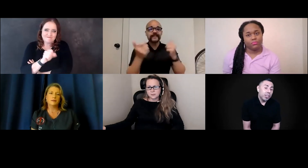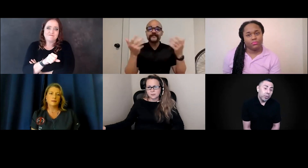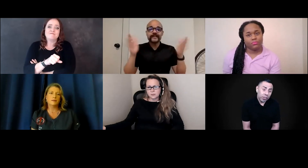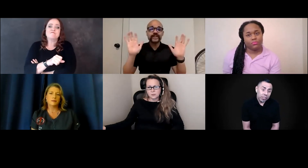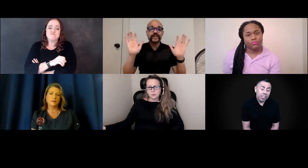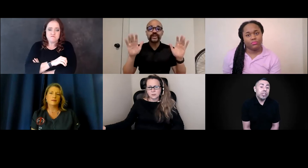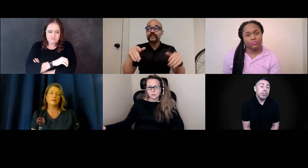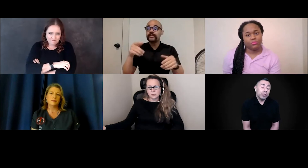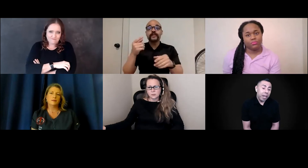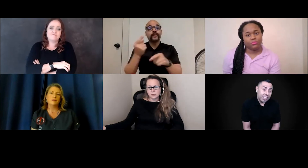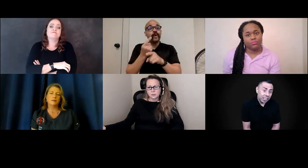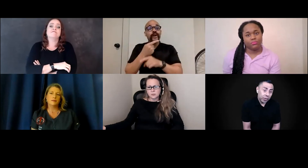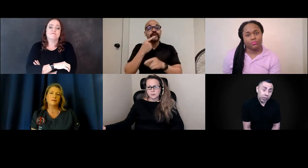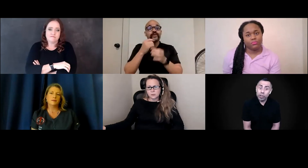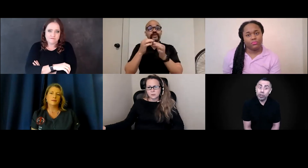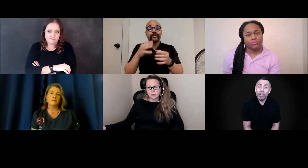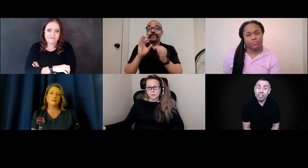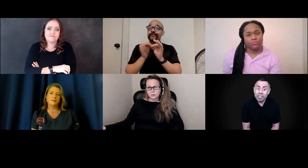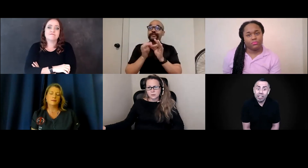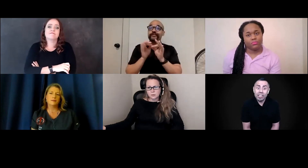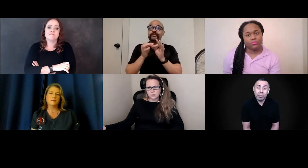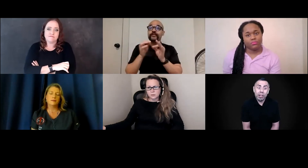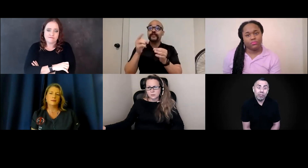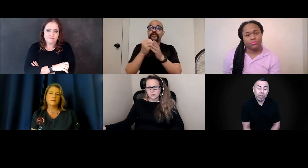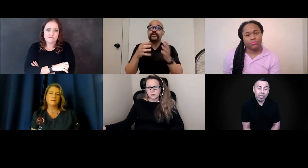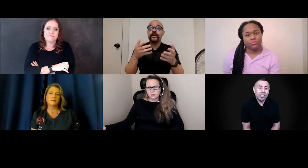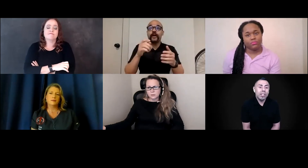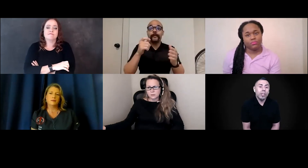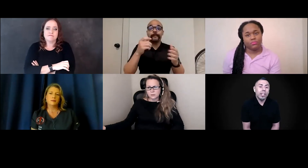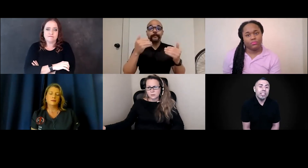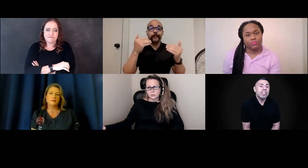and saw the results that students were passing with good grades in these competitive courses.